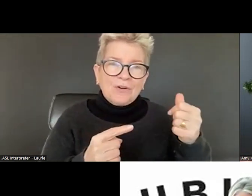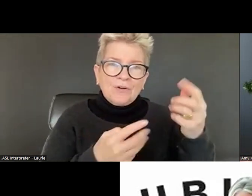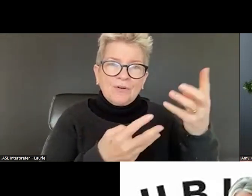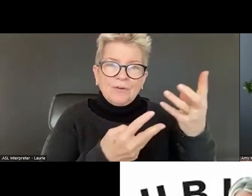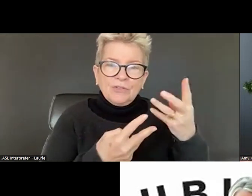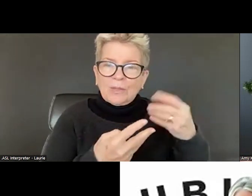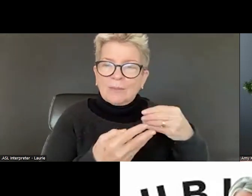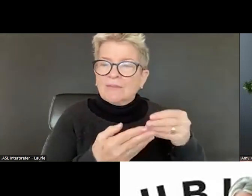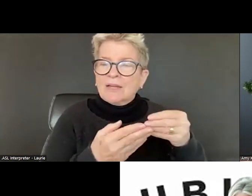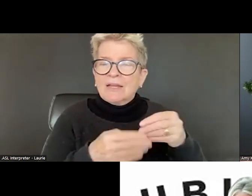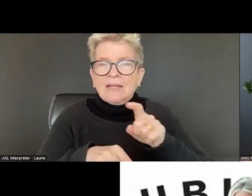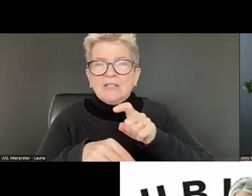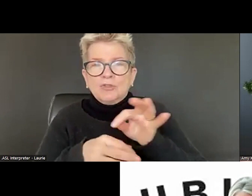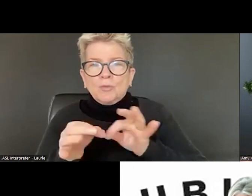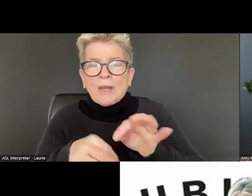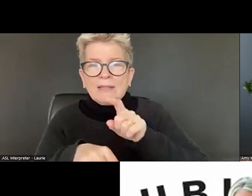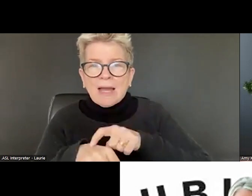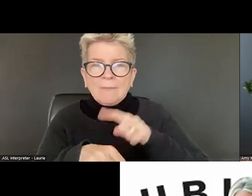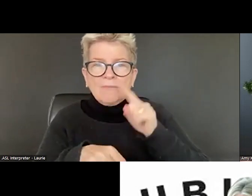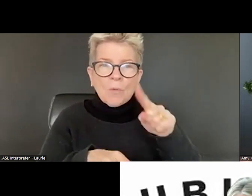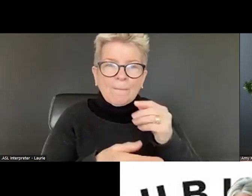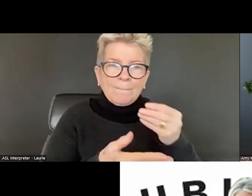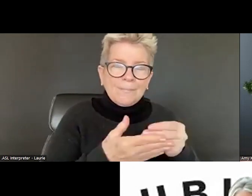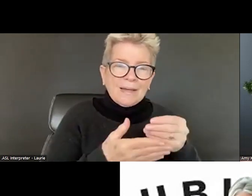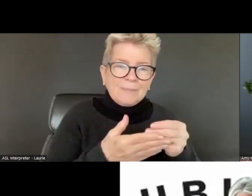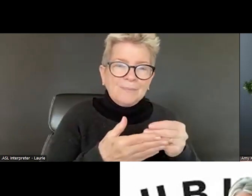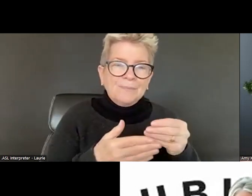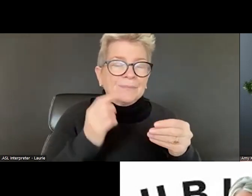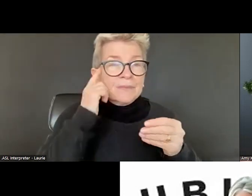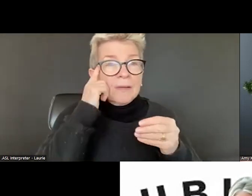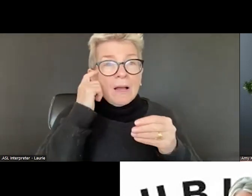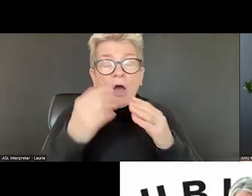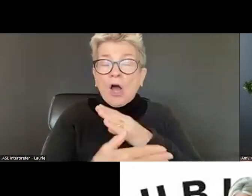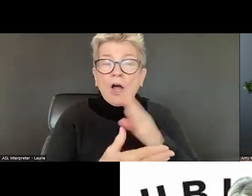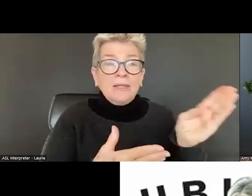money let's talk about entrepreneurship let's and I'm talking about all ages my 84 year old dad is